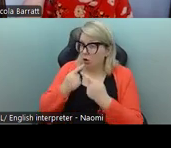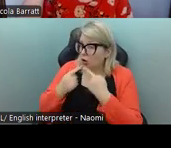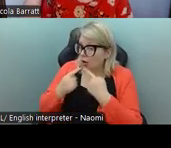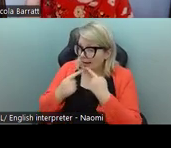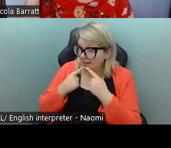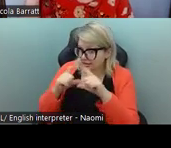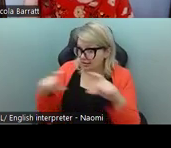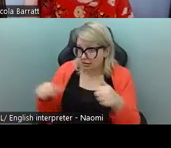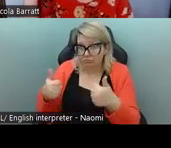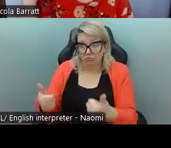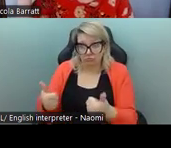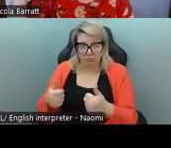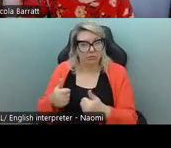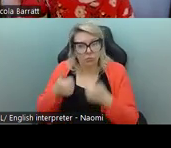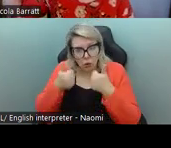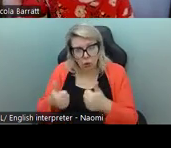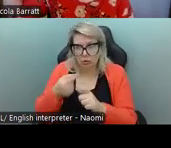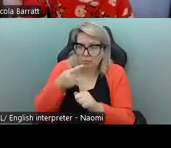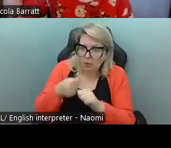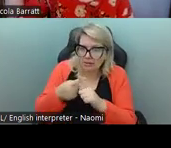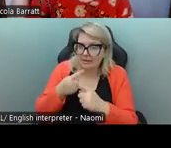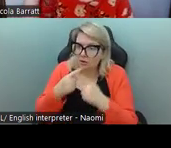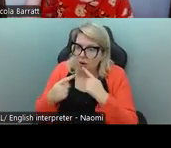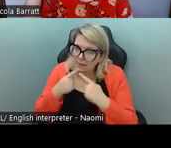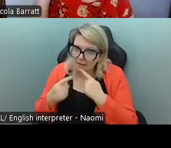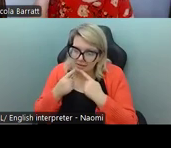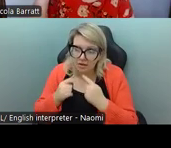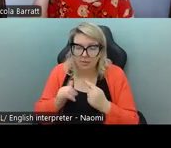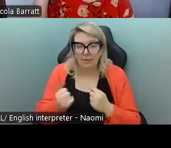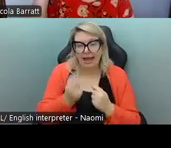If you were to choose between two comments where they're nice and detailed